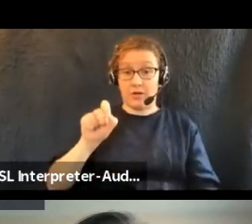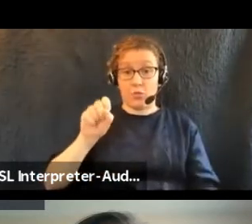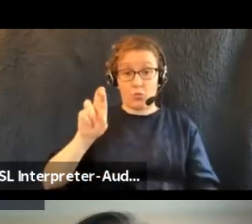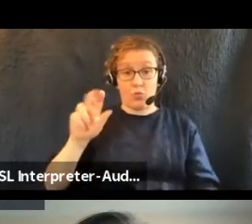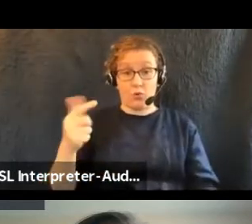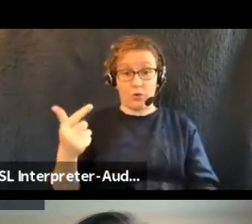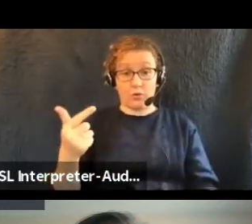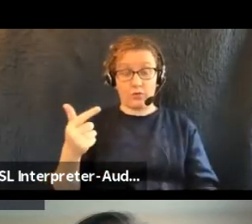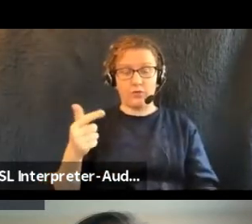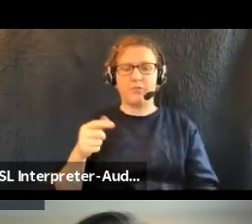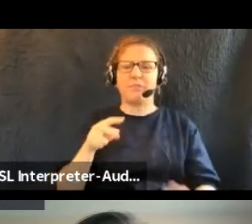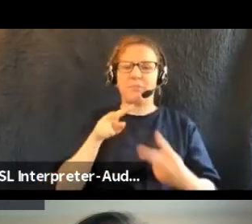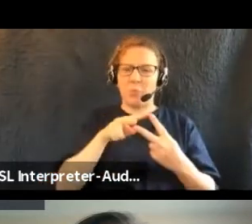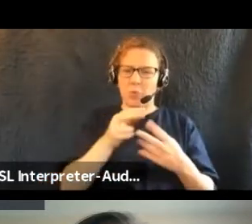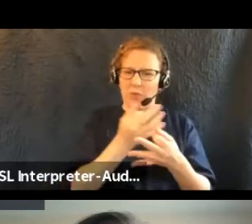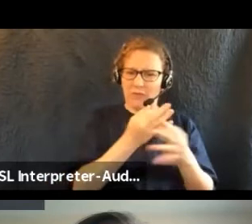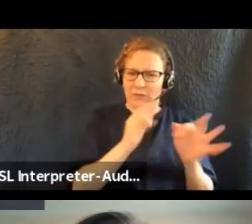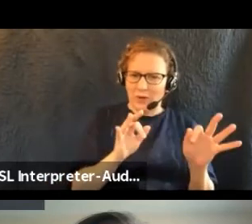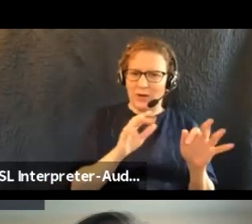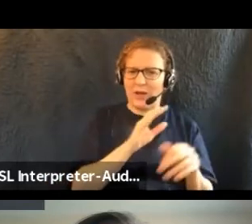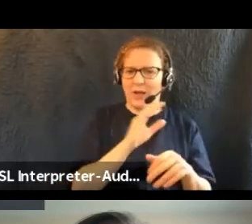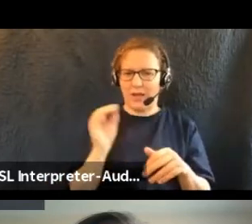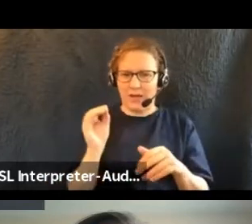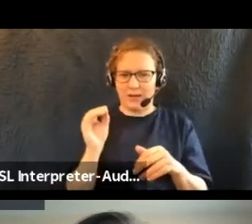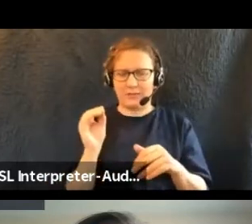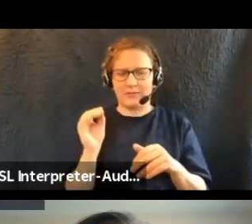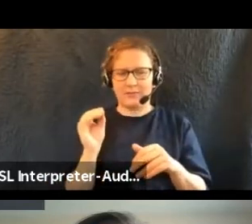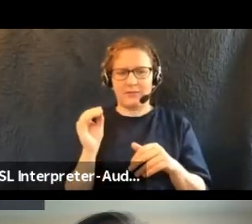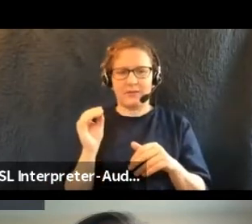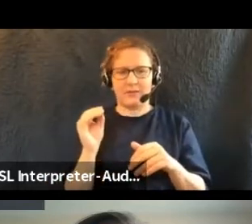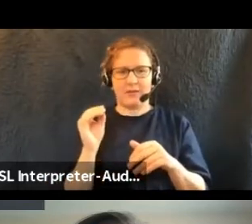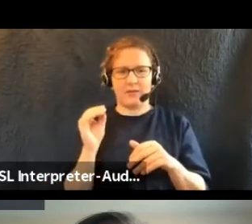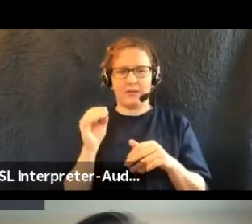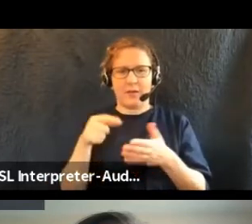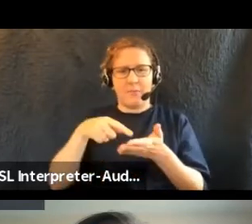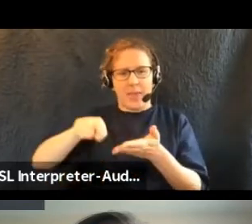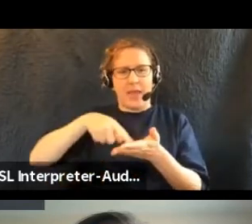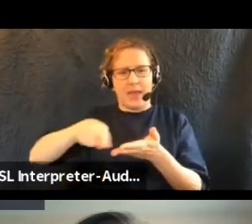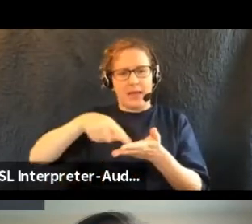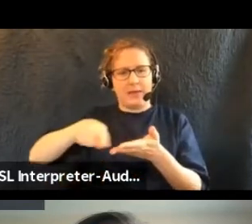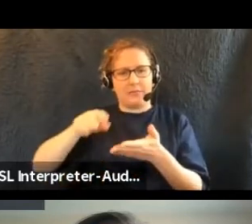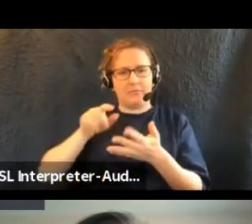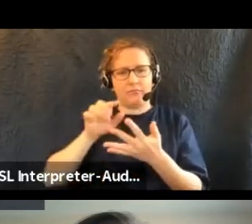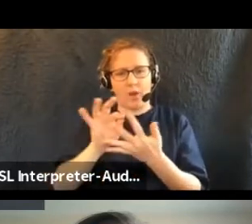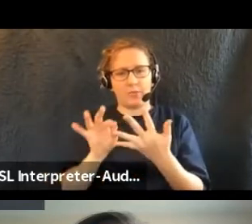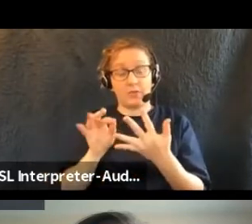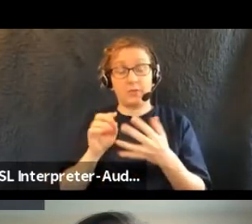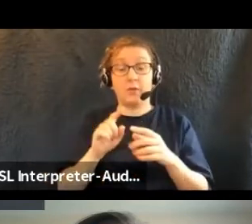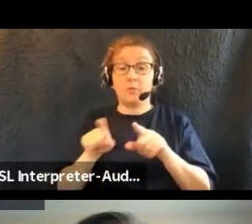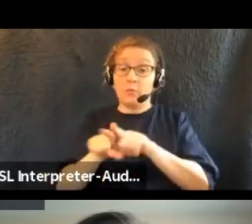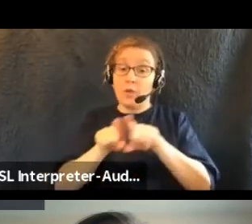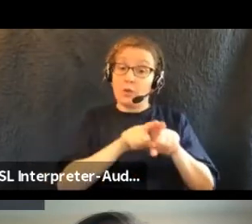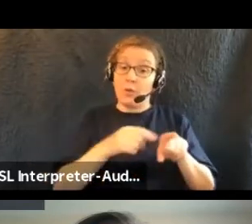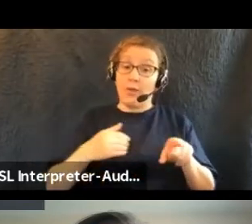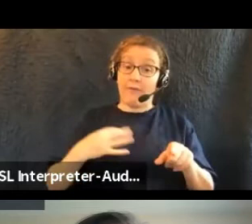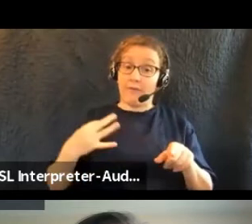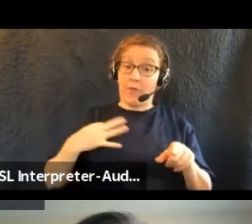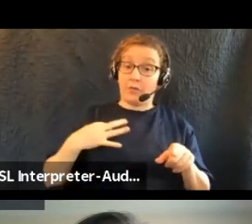They have both free and paid options, but they also have a volunteer section for people